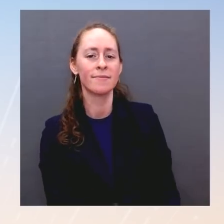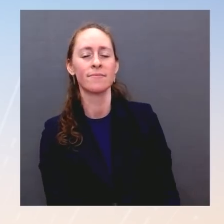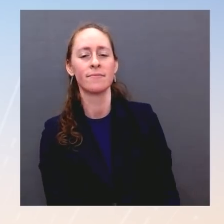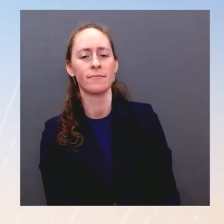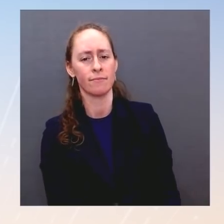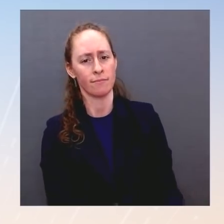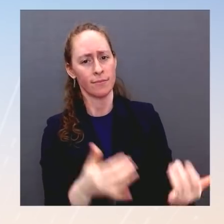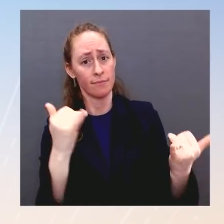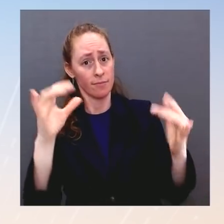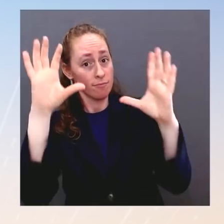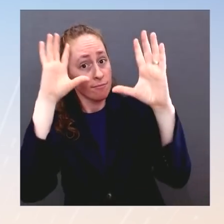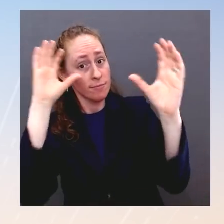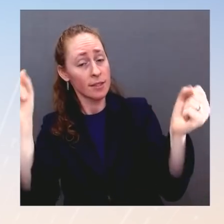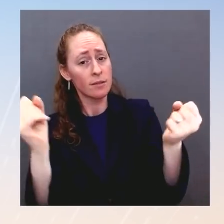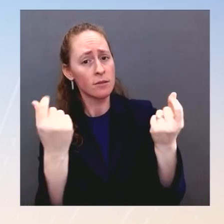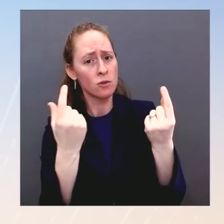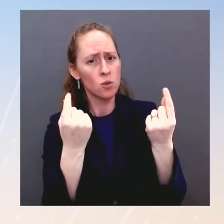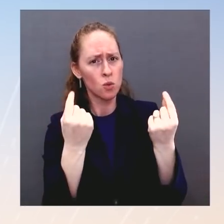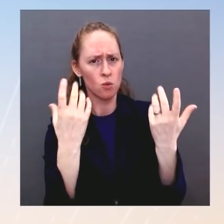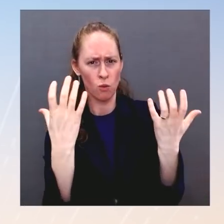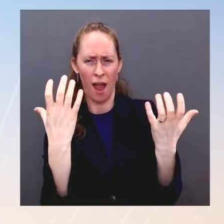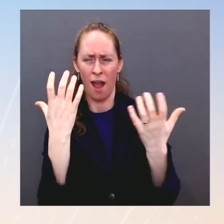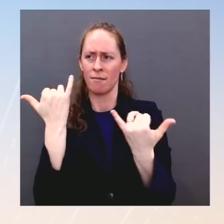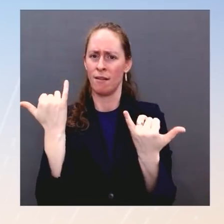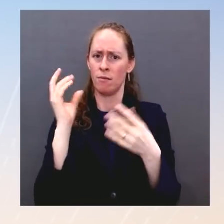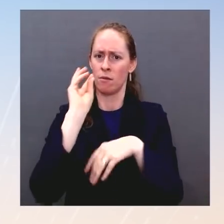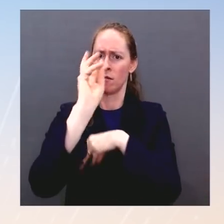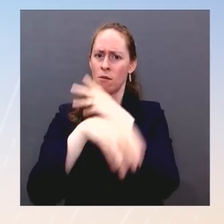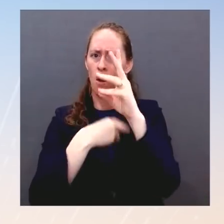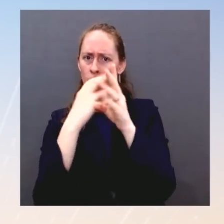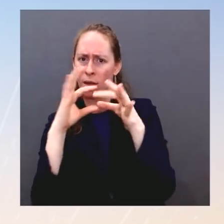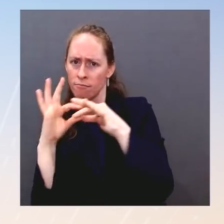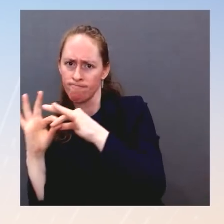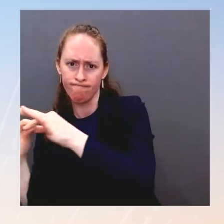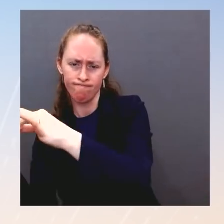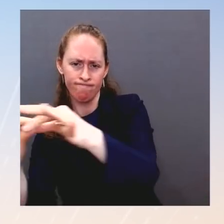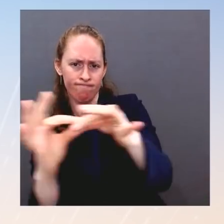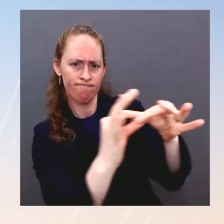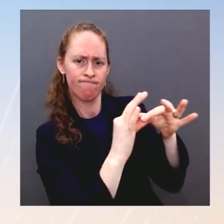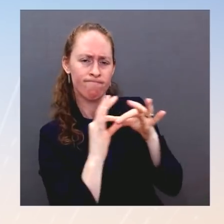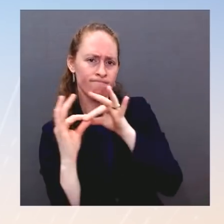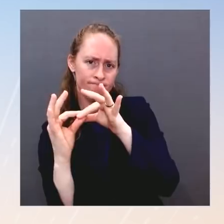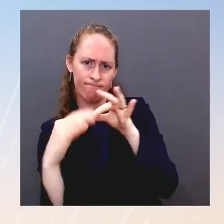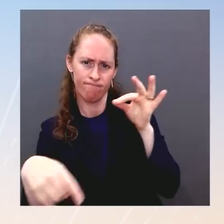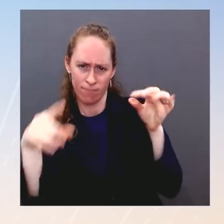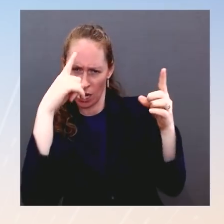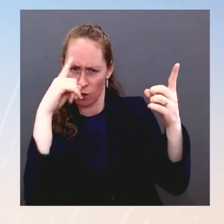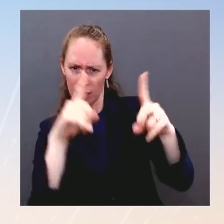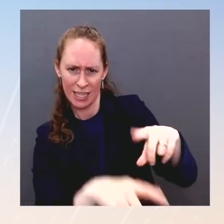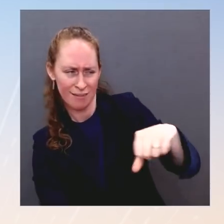and President Putin's aggression and invasion of Ukraine. What he has done is he has rallied the world,